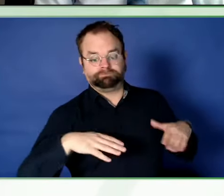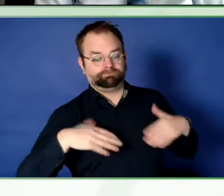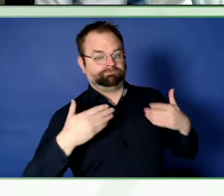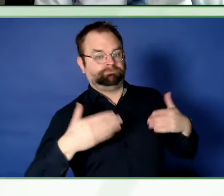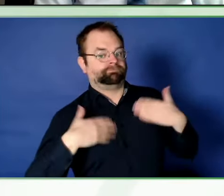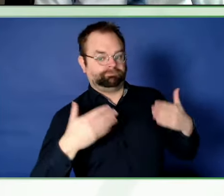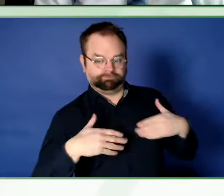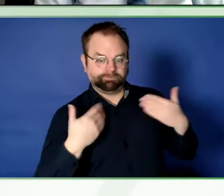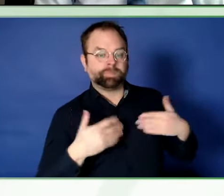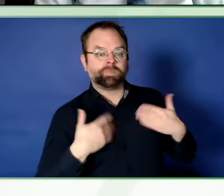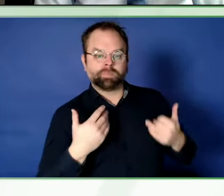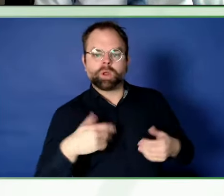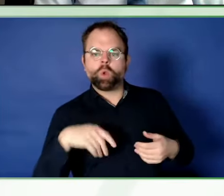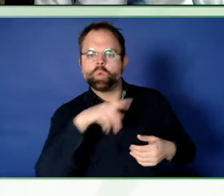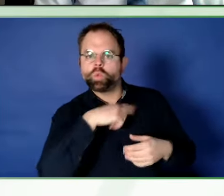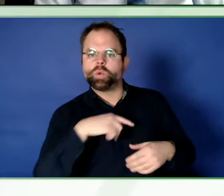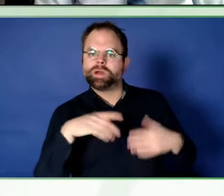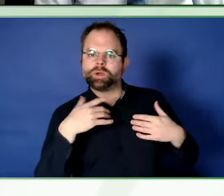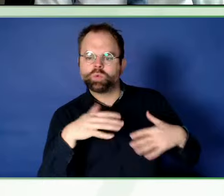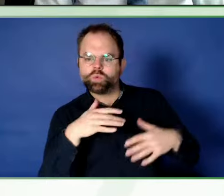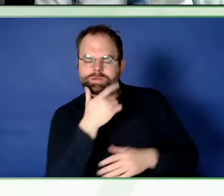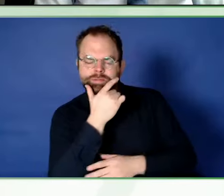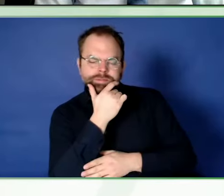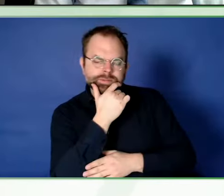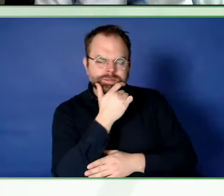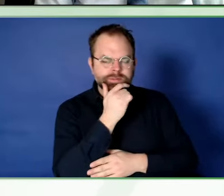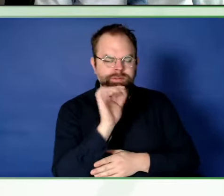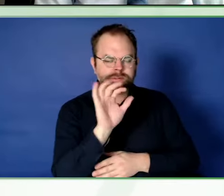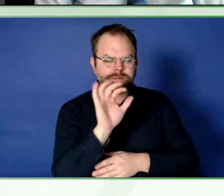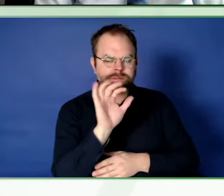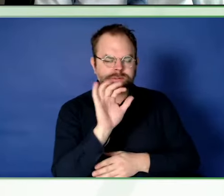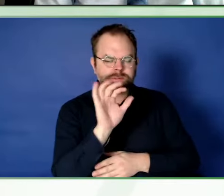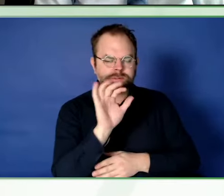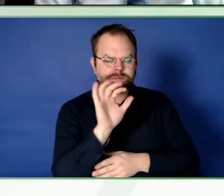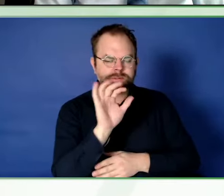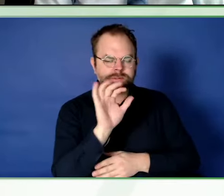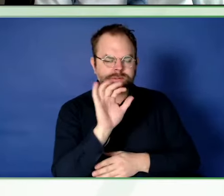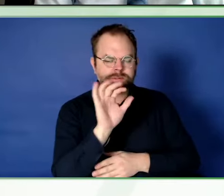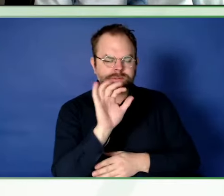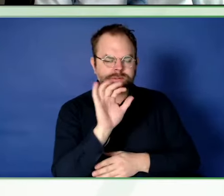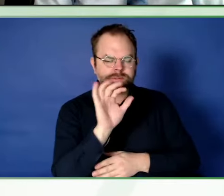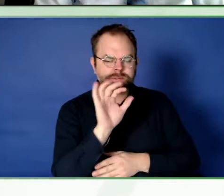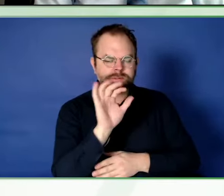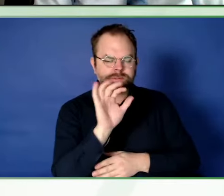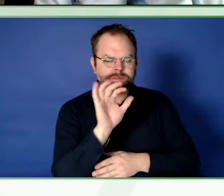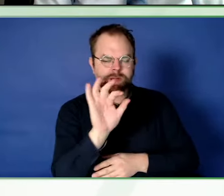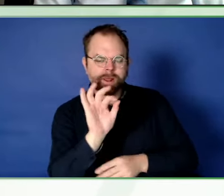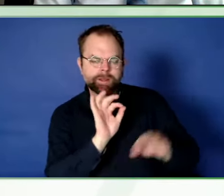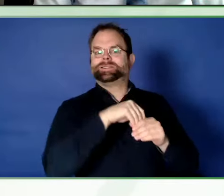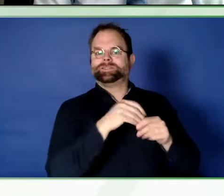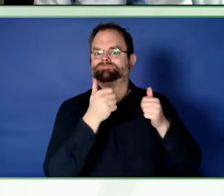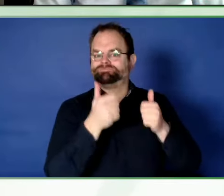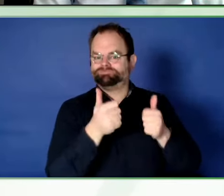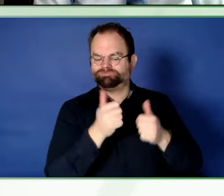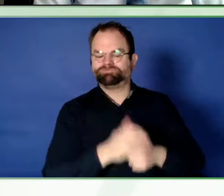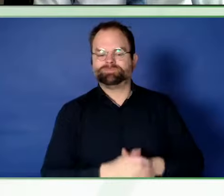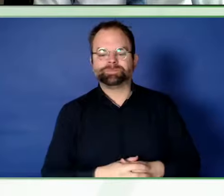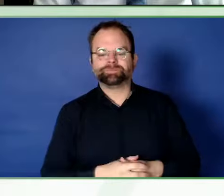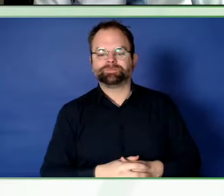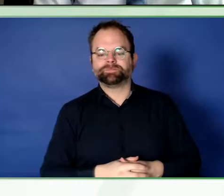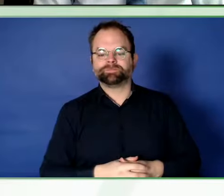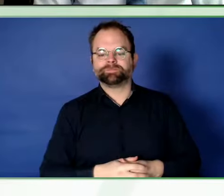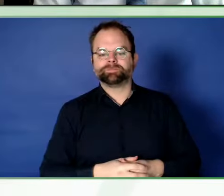We are fiercely really impressed by the size, but also of the way the project is planned